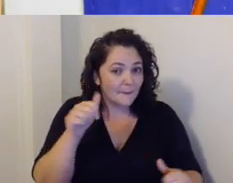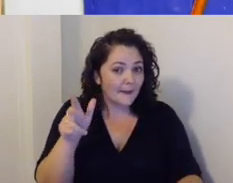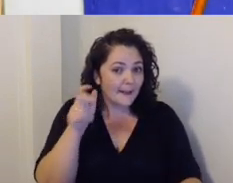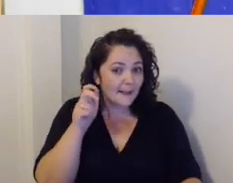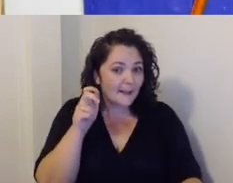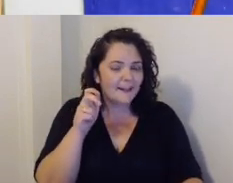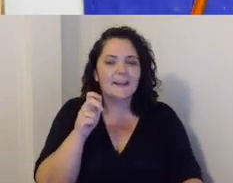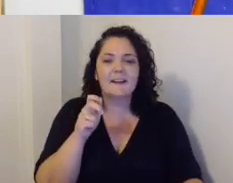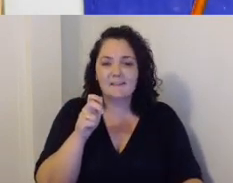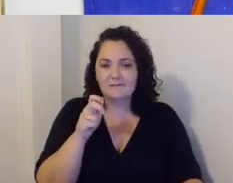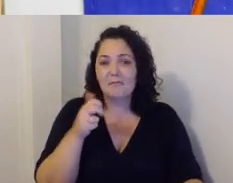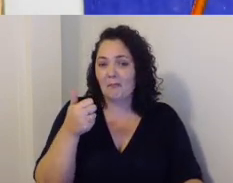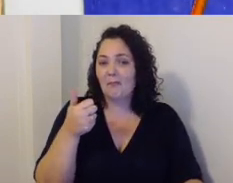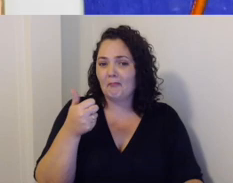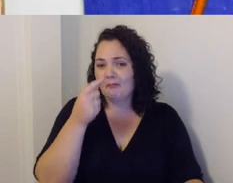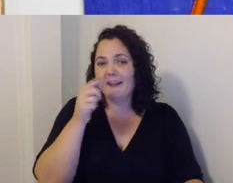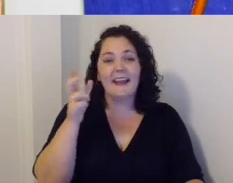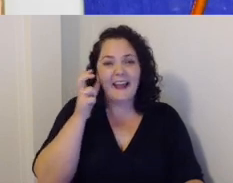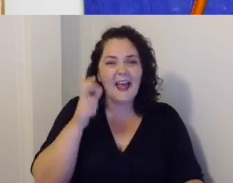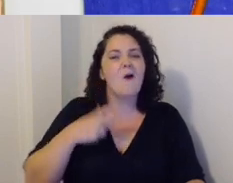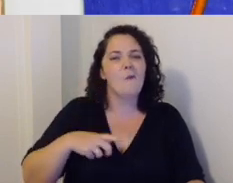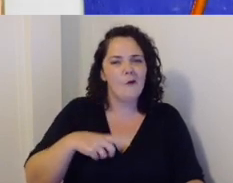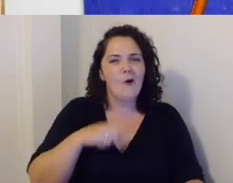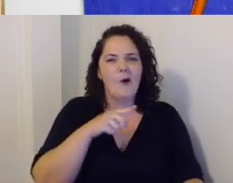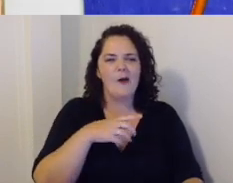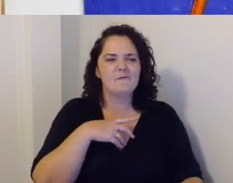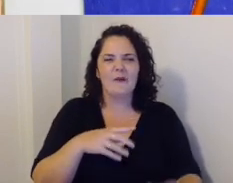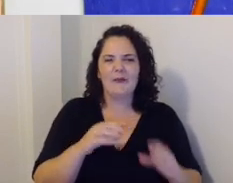yeah I'm getting thumbs up that they can hear that because the cornstarch again is grittier